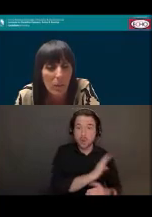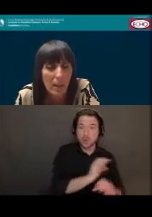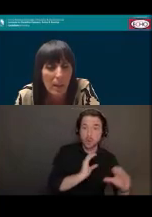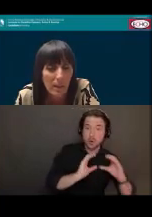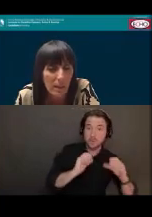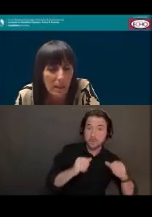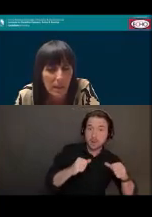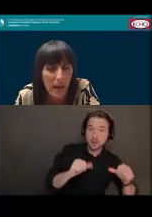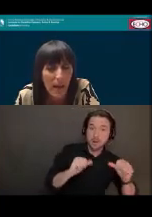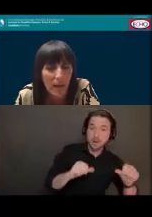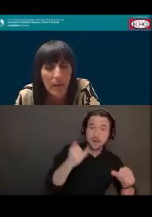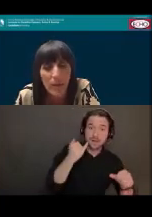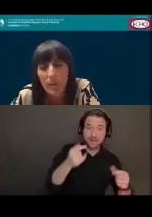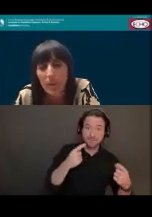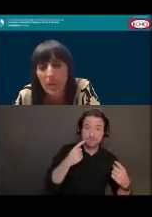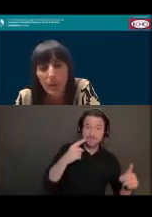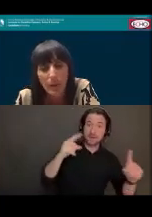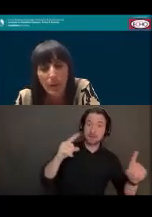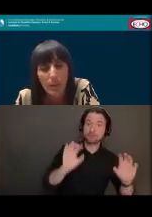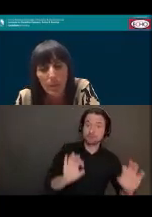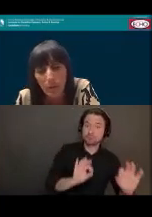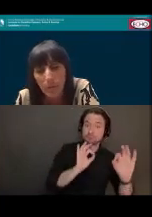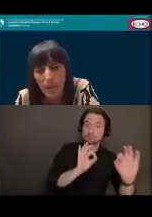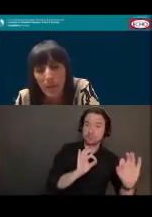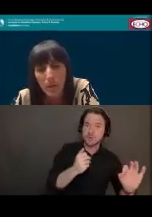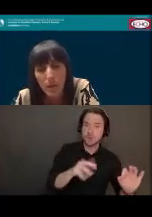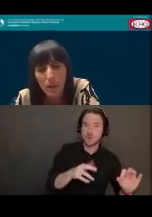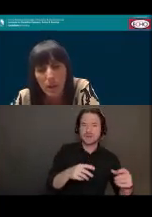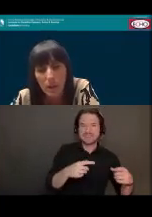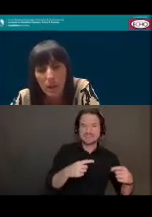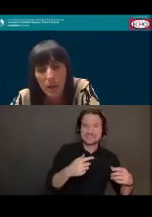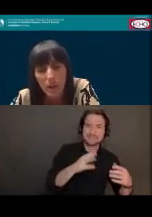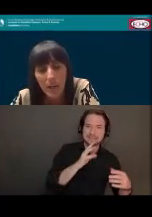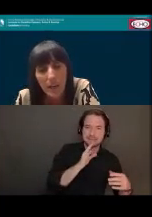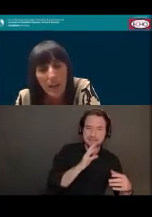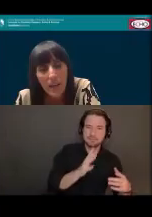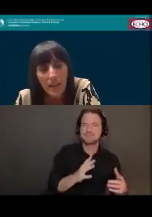whether they're sounds, looks, movements or gestures, and